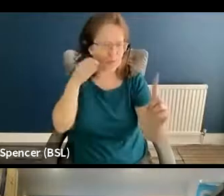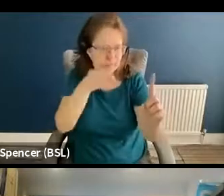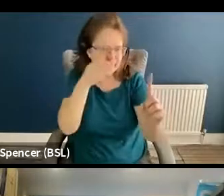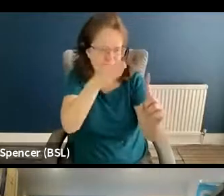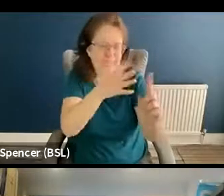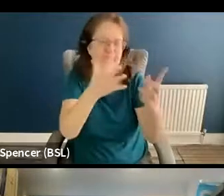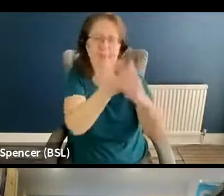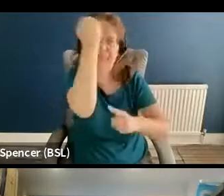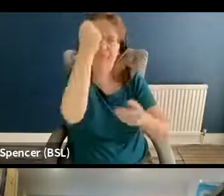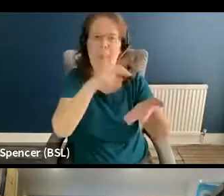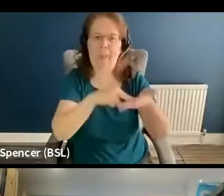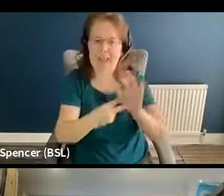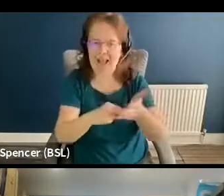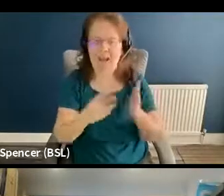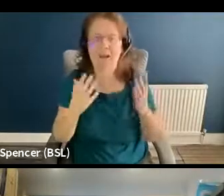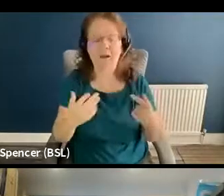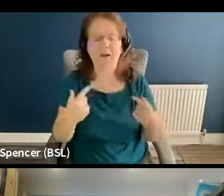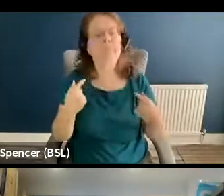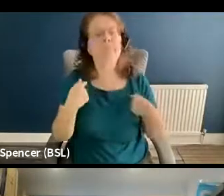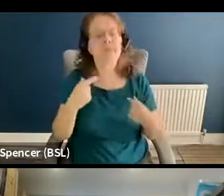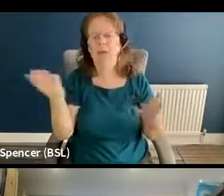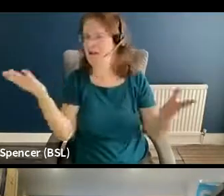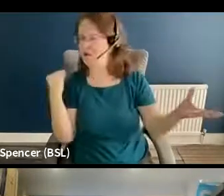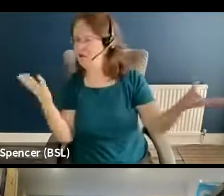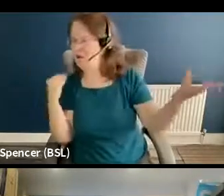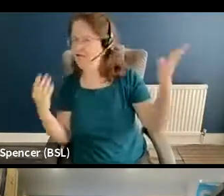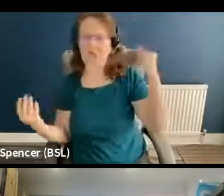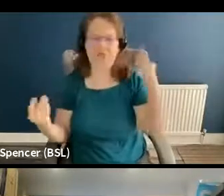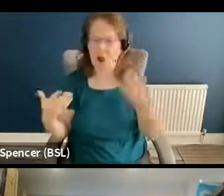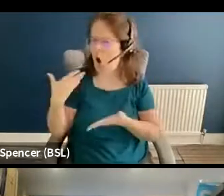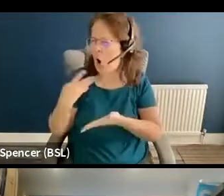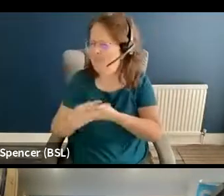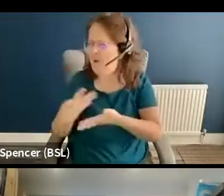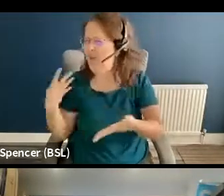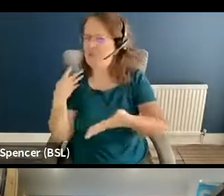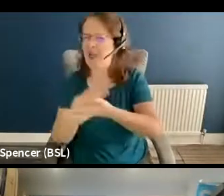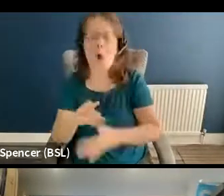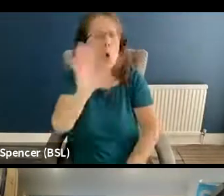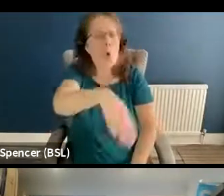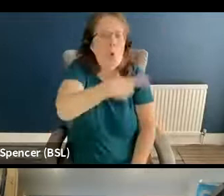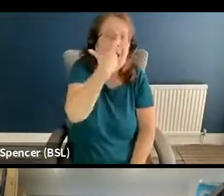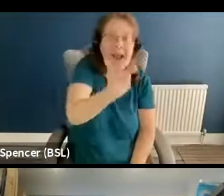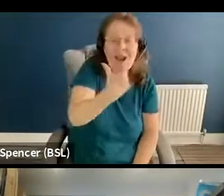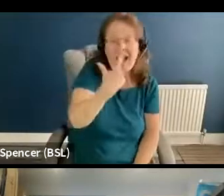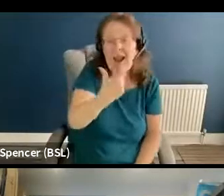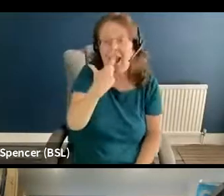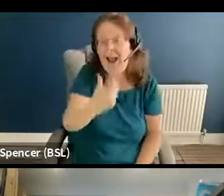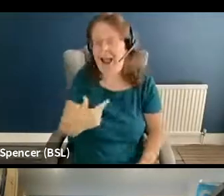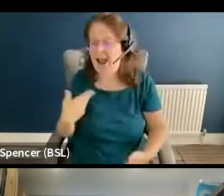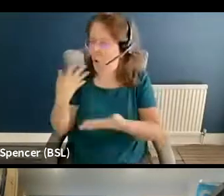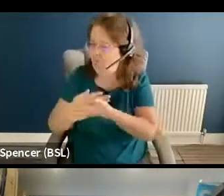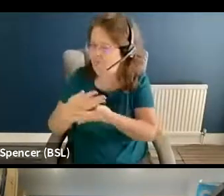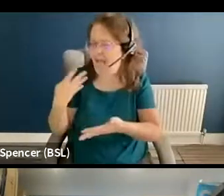And at the time I was hearing all these overlays, oh, we can do it, we can do it. And I agree that